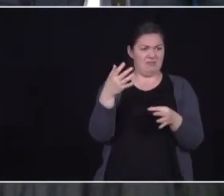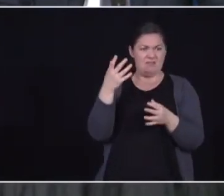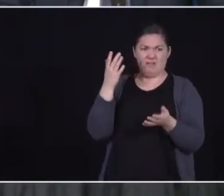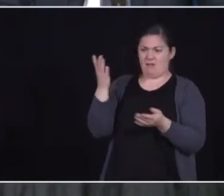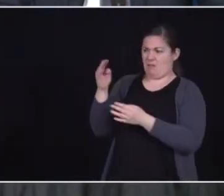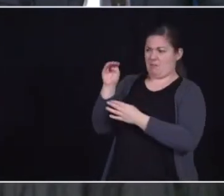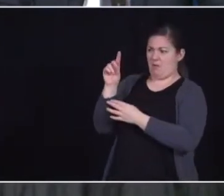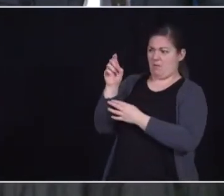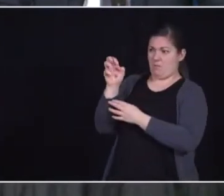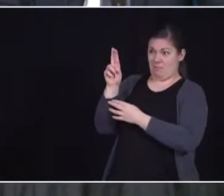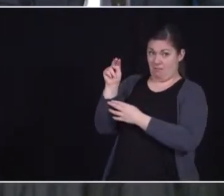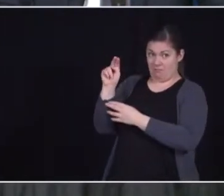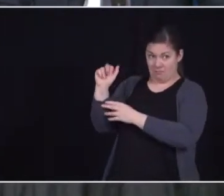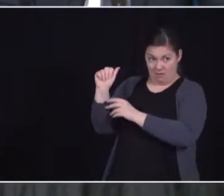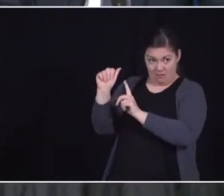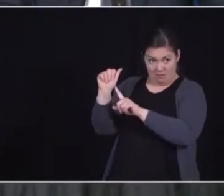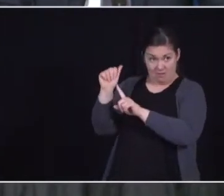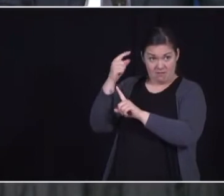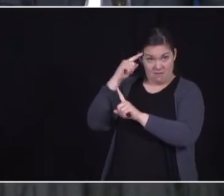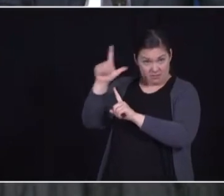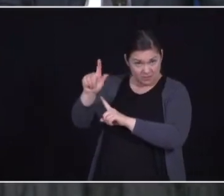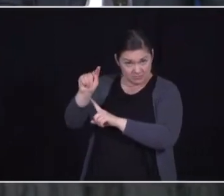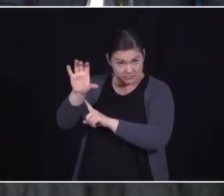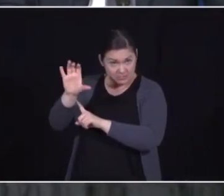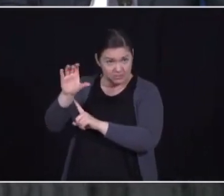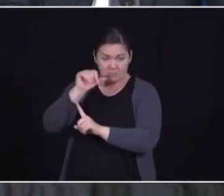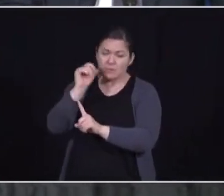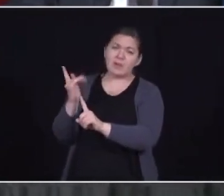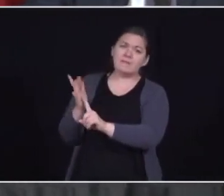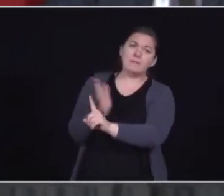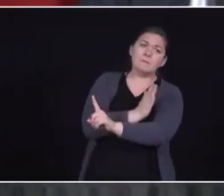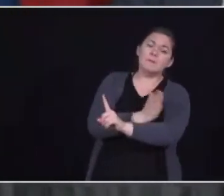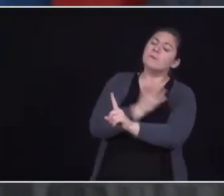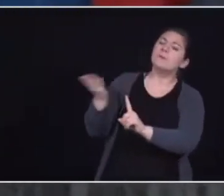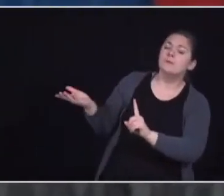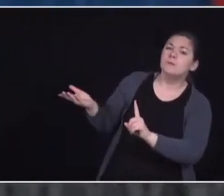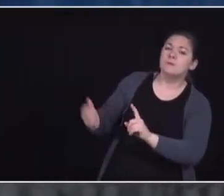directly to the long-term care homes. So I noticed coming but what is the reasoning